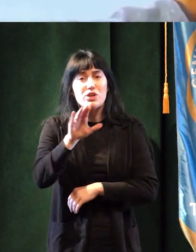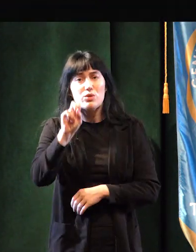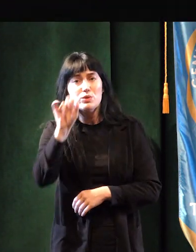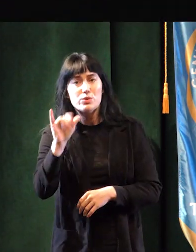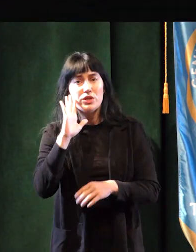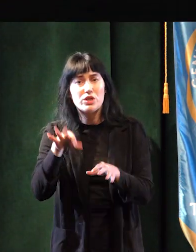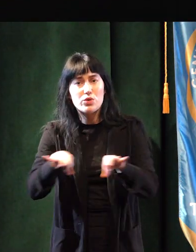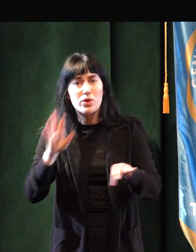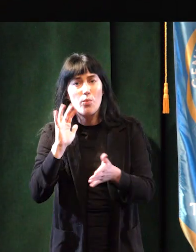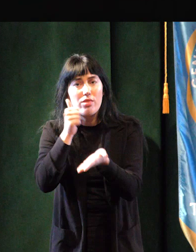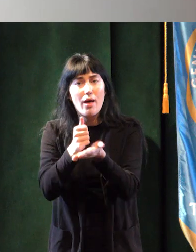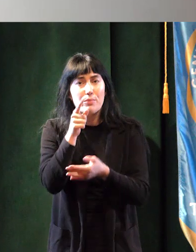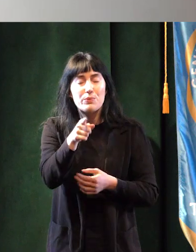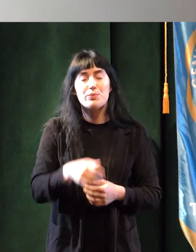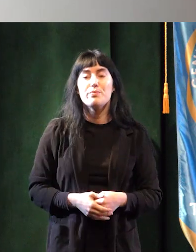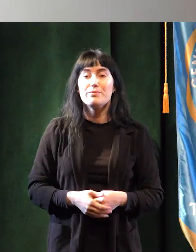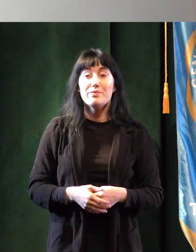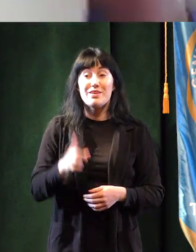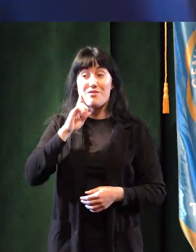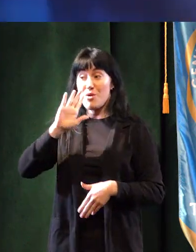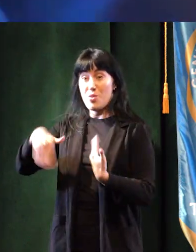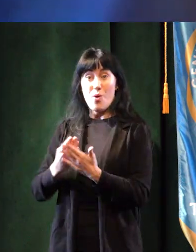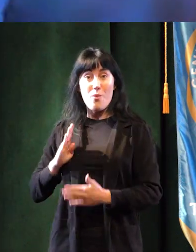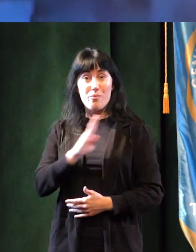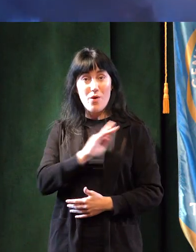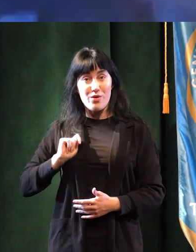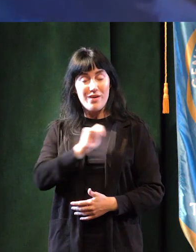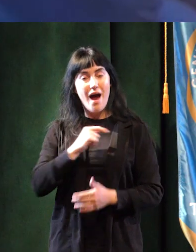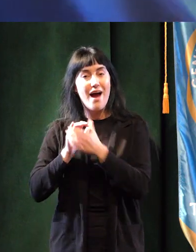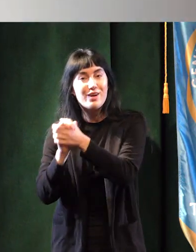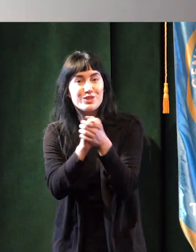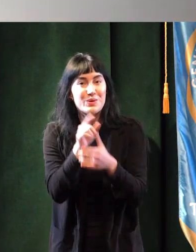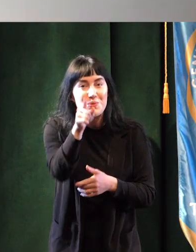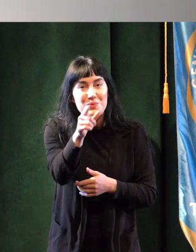you do that on behalf of the entire Board of Trustees I congratulate you and